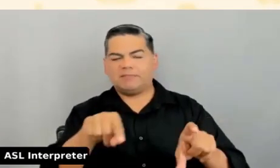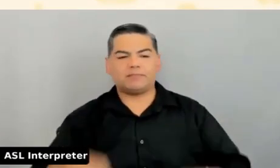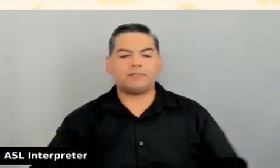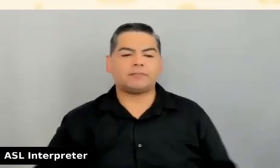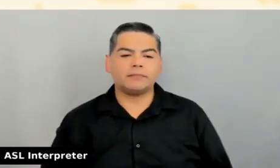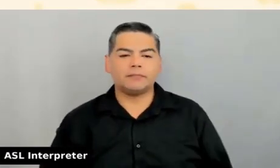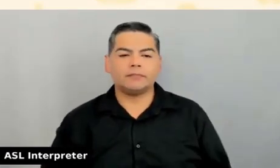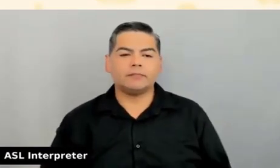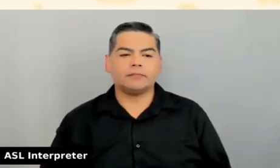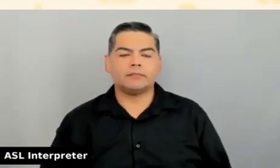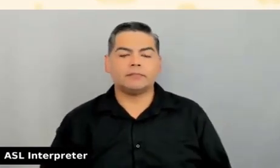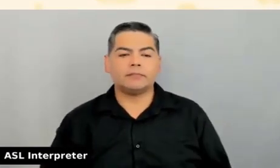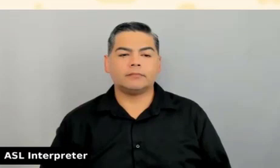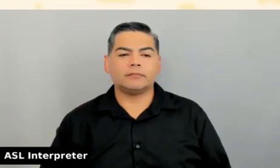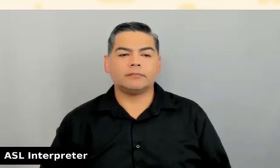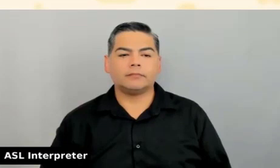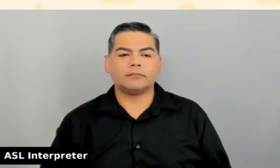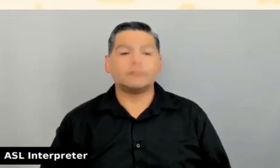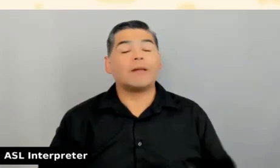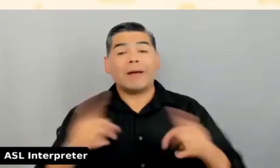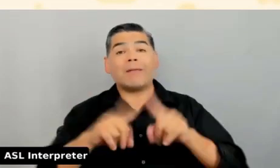Now, depending on what browser you are using,